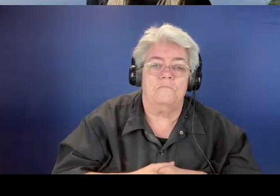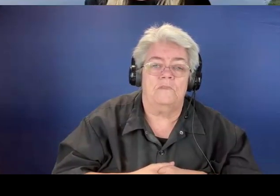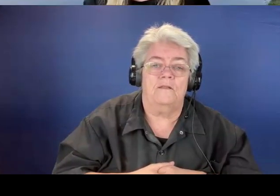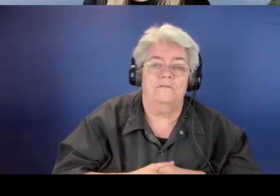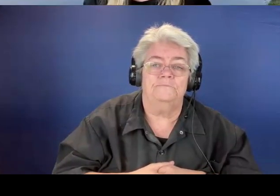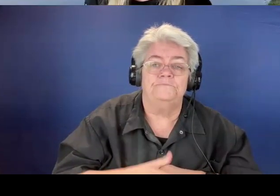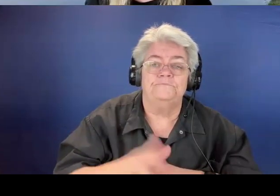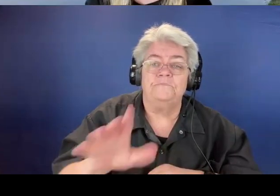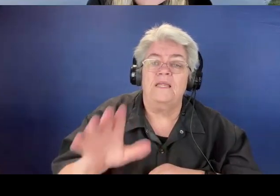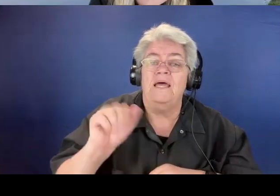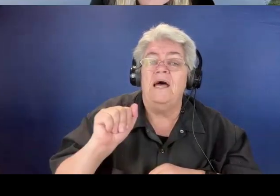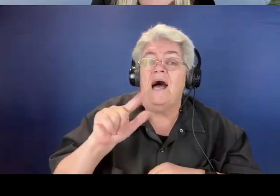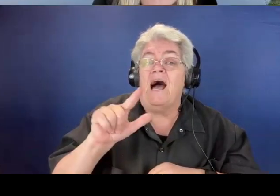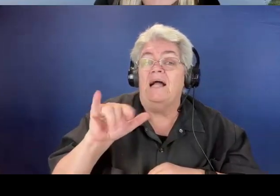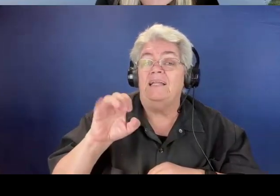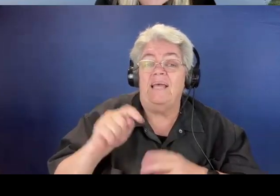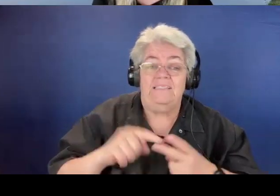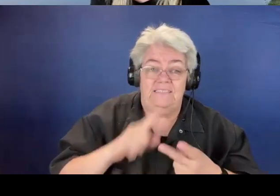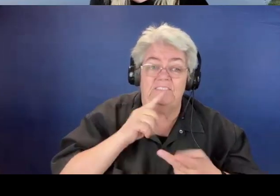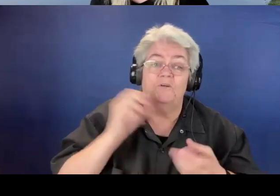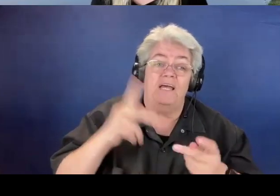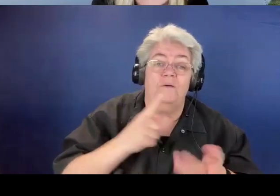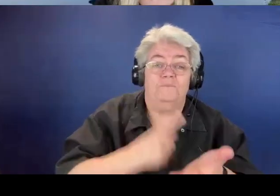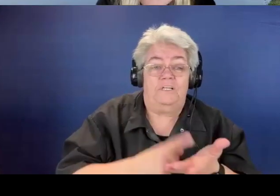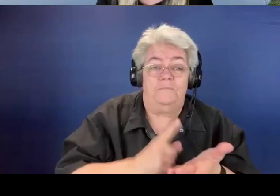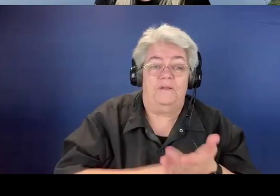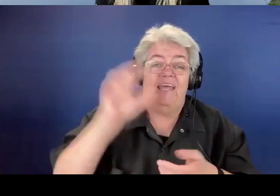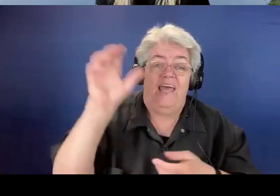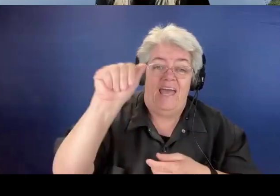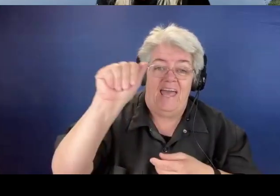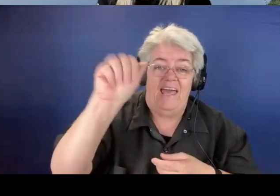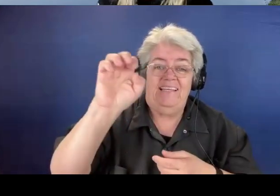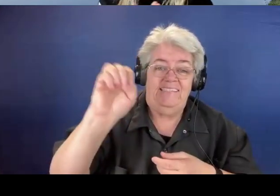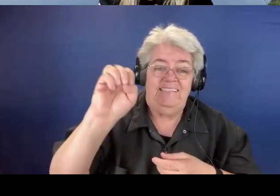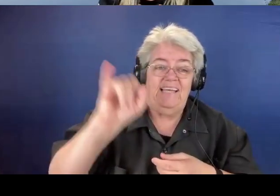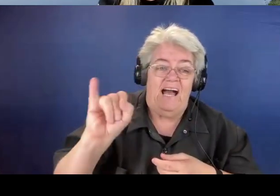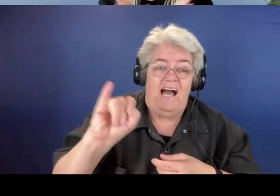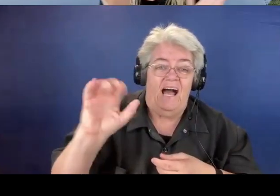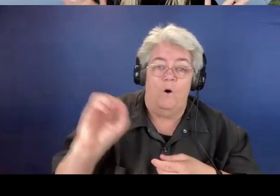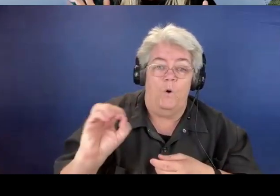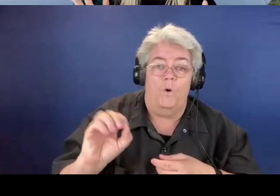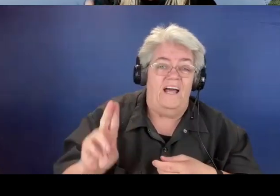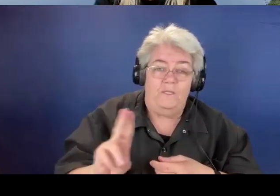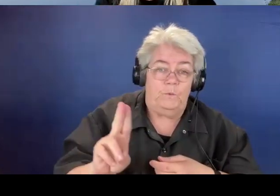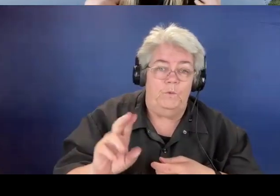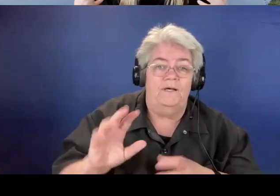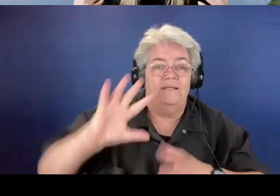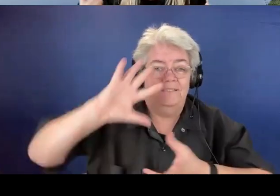All right. So, let's talk about the AEIOUs of developing multilingual proficiency. You've heard some of this already.